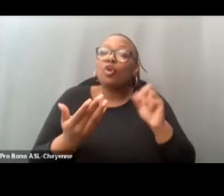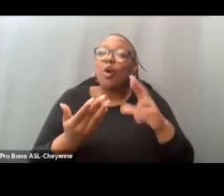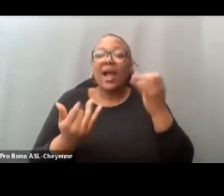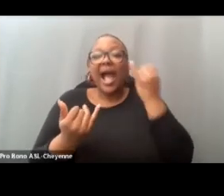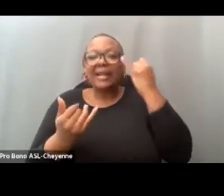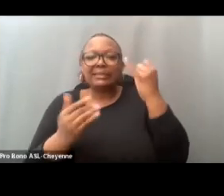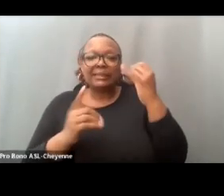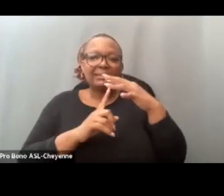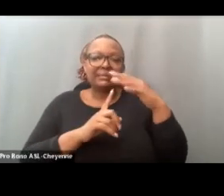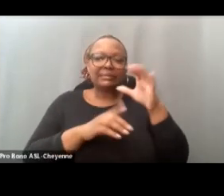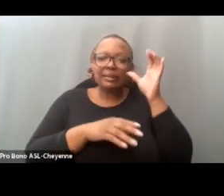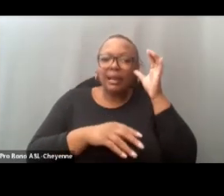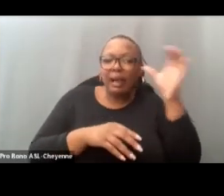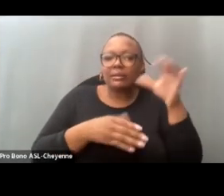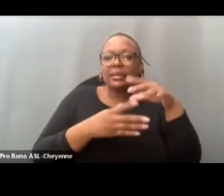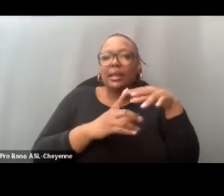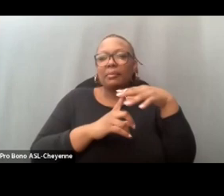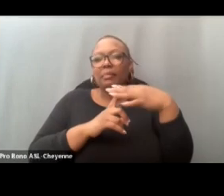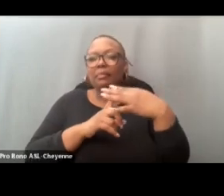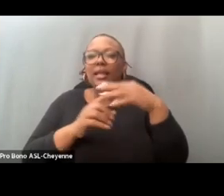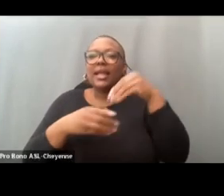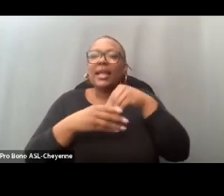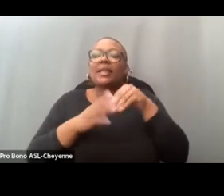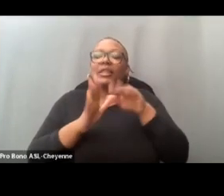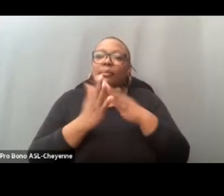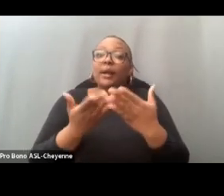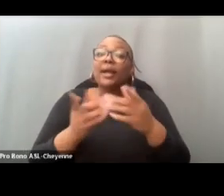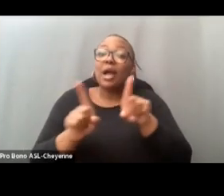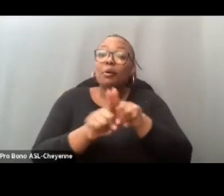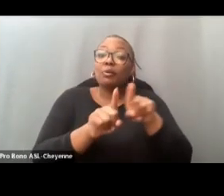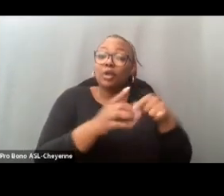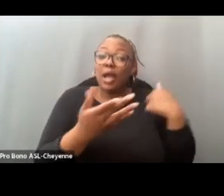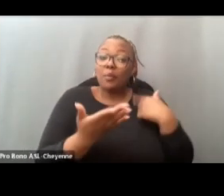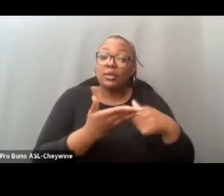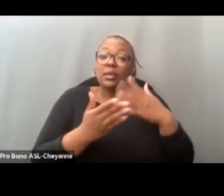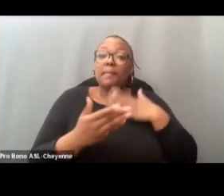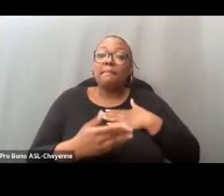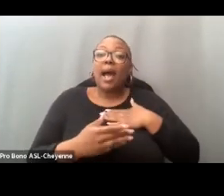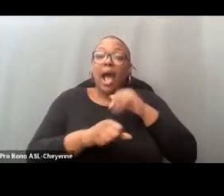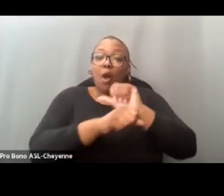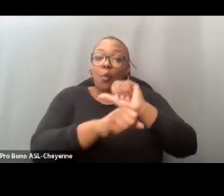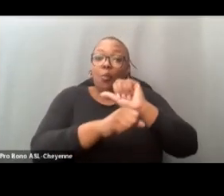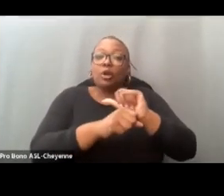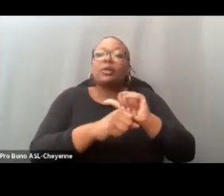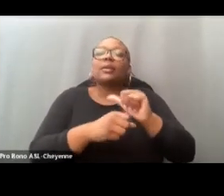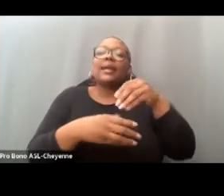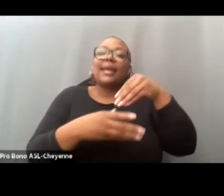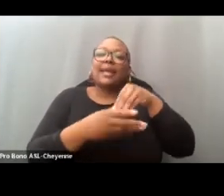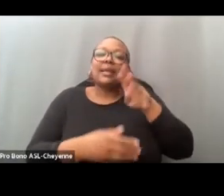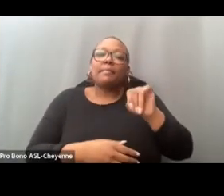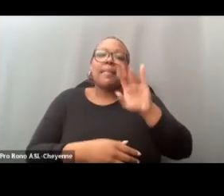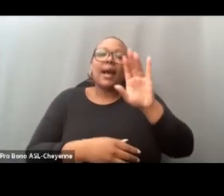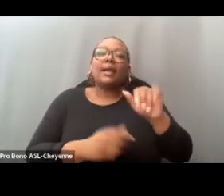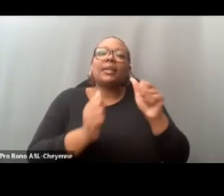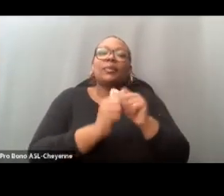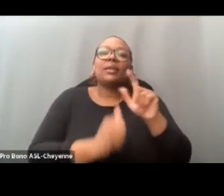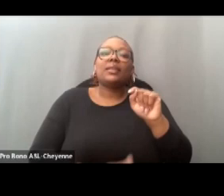And then I'll talk about my essay, which is on my work in Mali with the Timbuktu Renaissance.